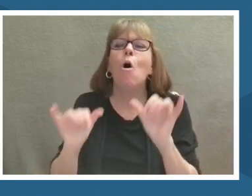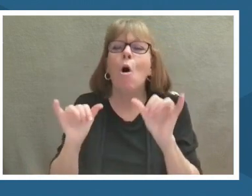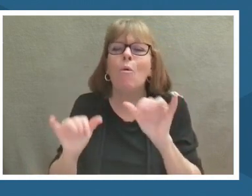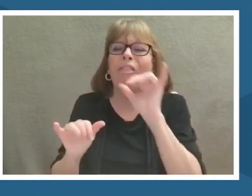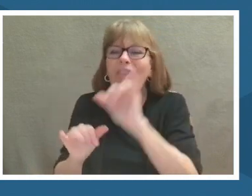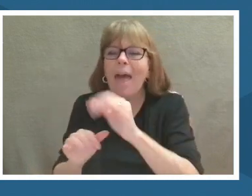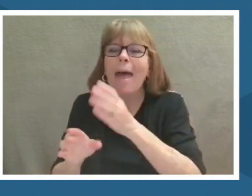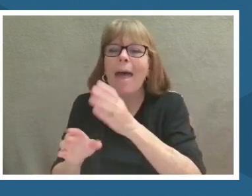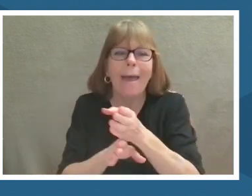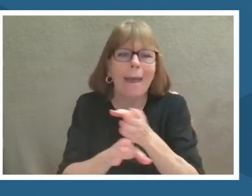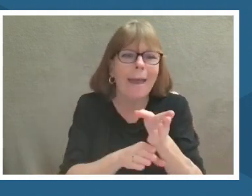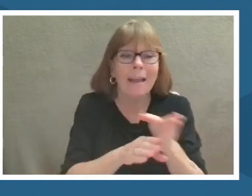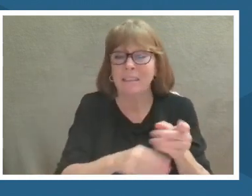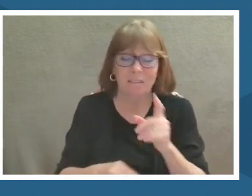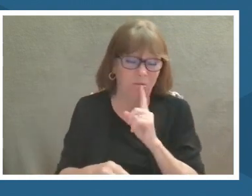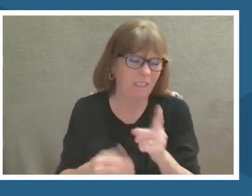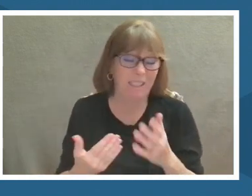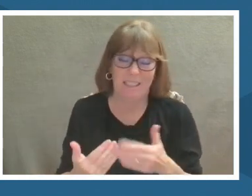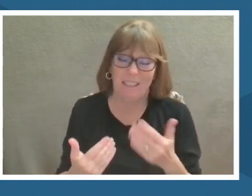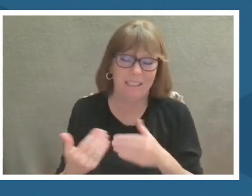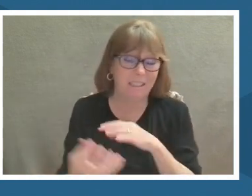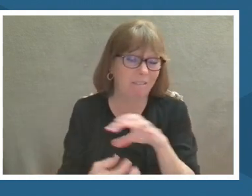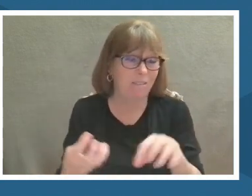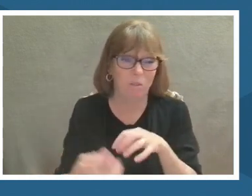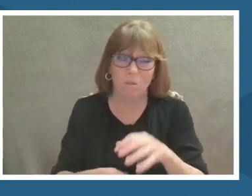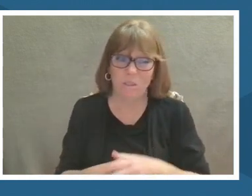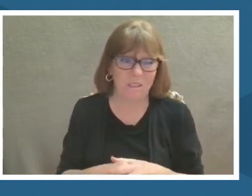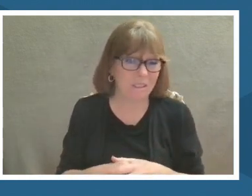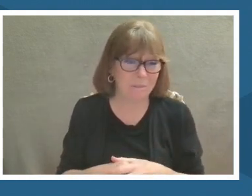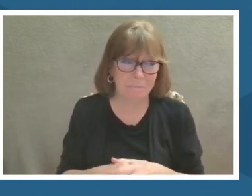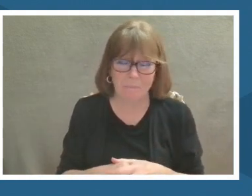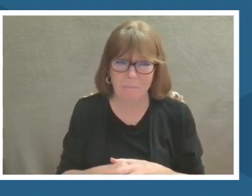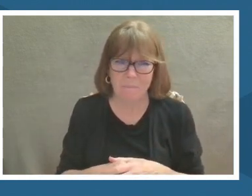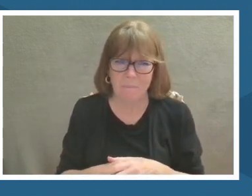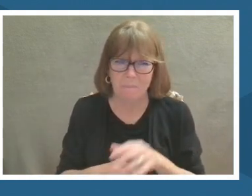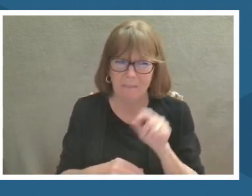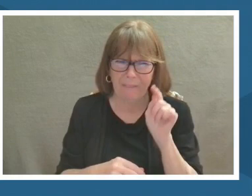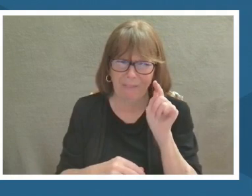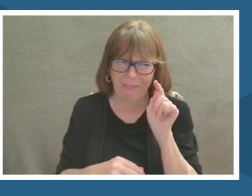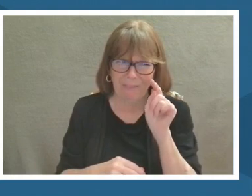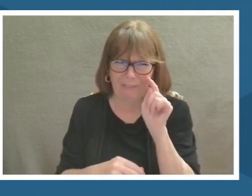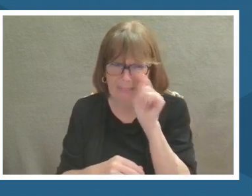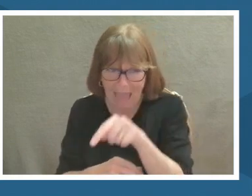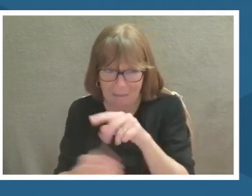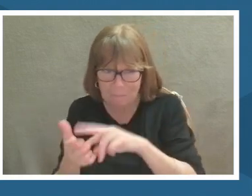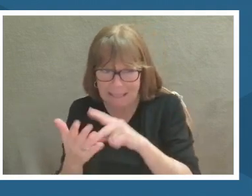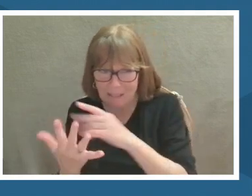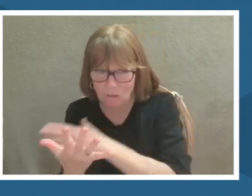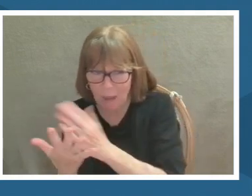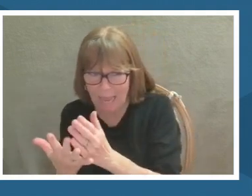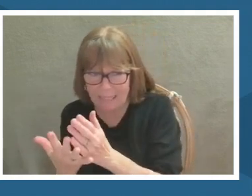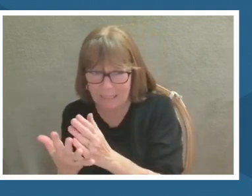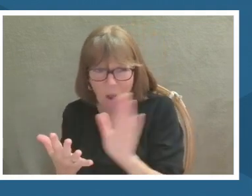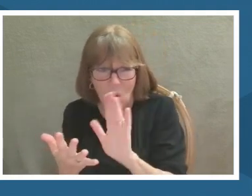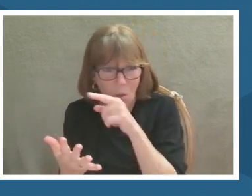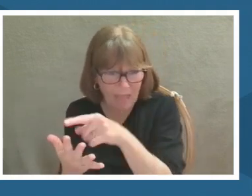confusing well is this trans-disciplinary is this